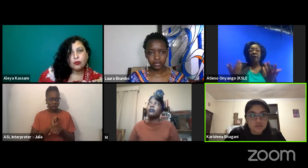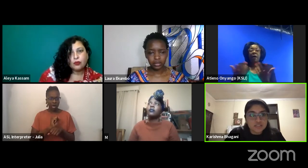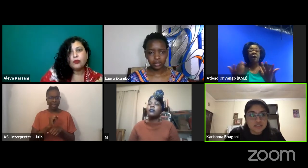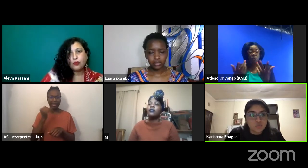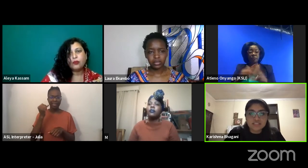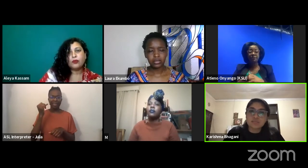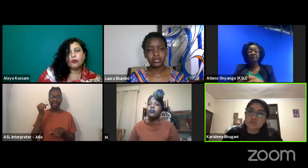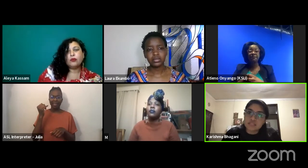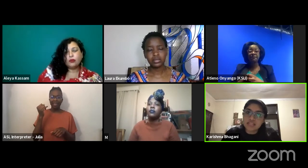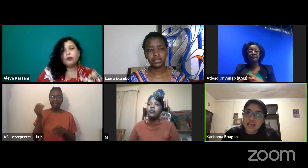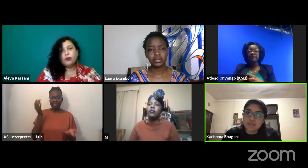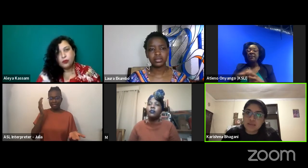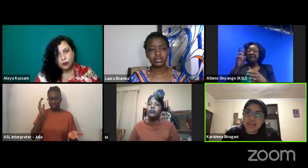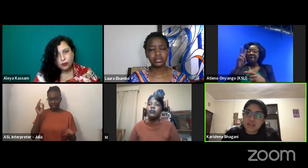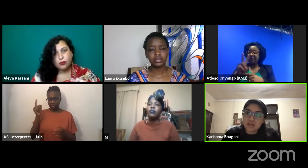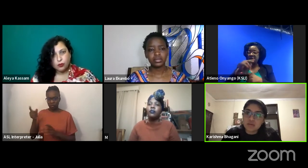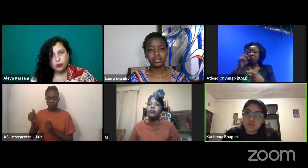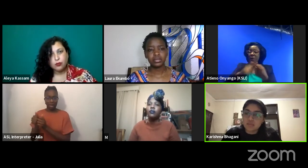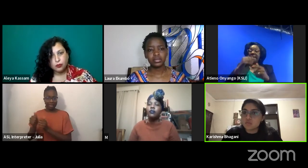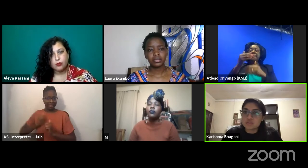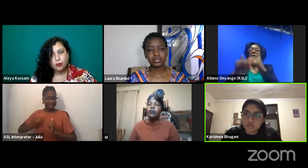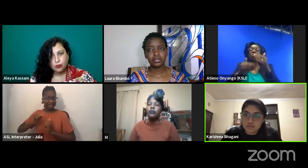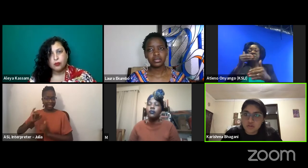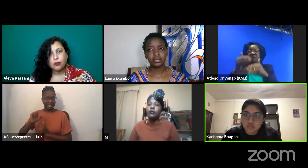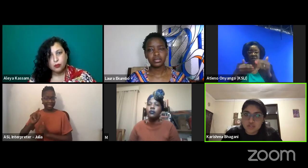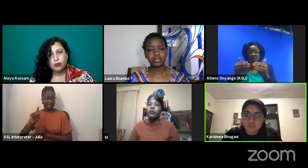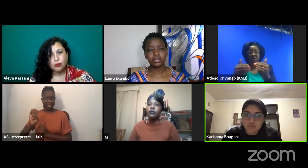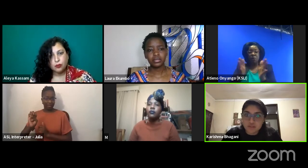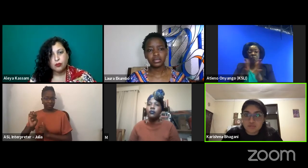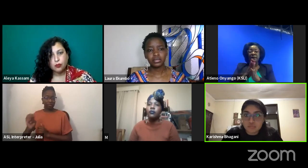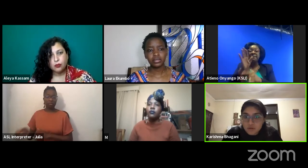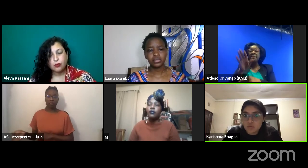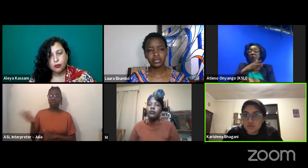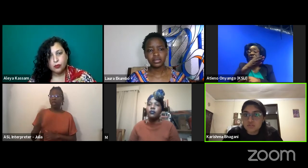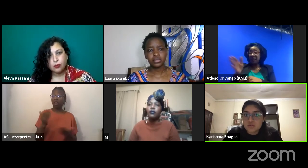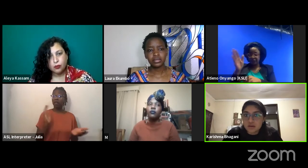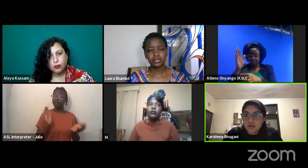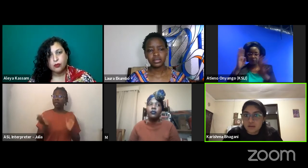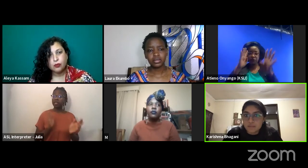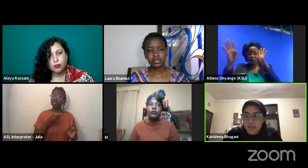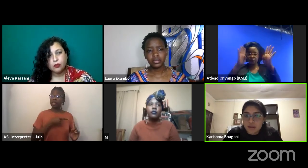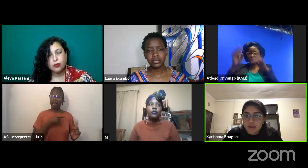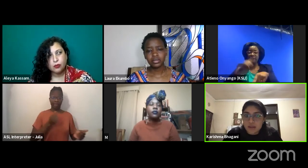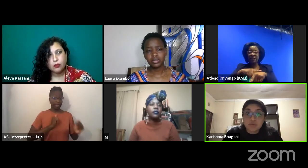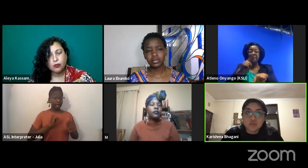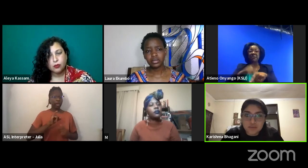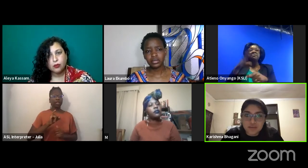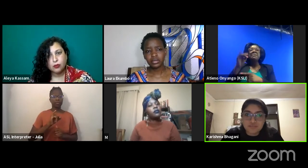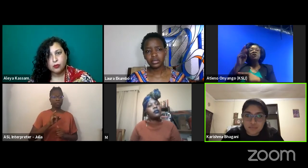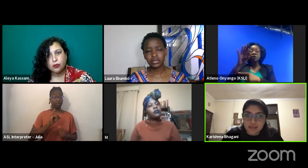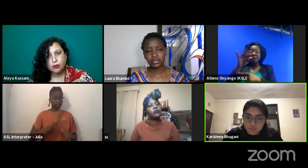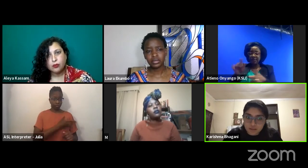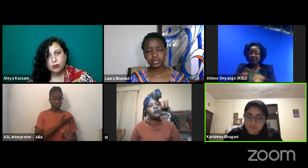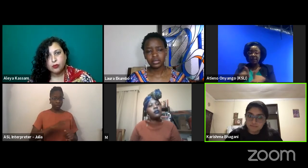versus what's the process been like with the Musical Theater Initiative, where there's mentors and peer to peer feedback as well?